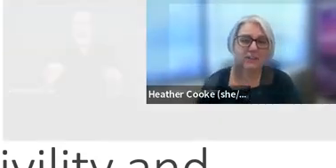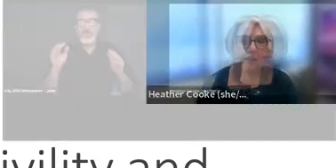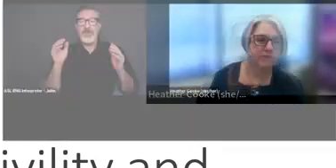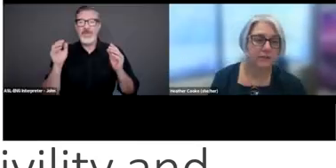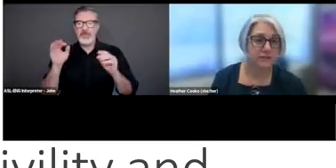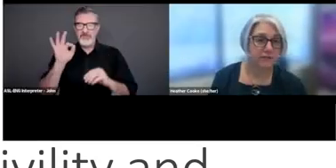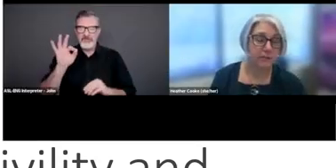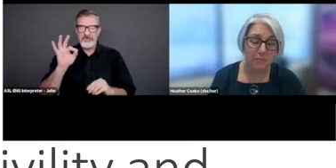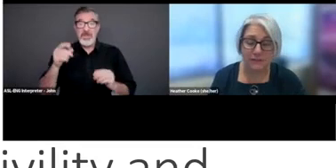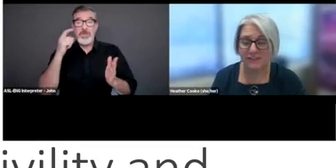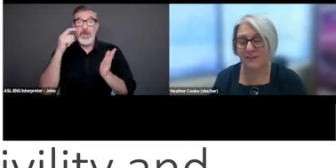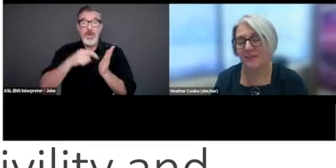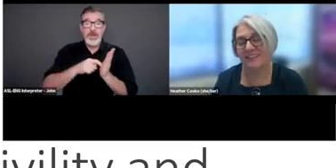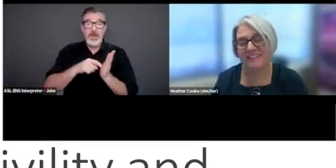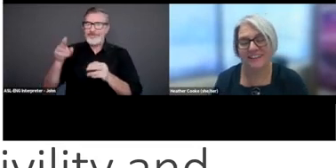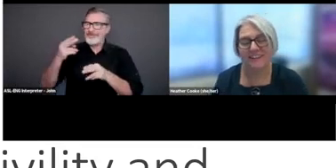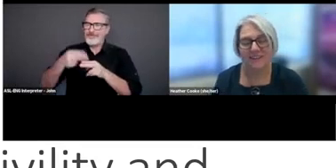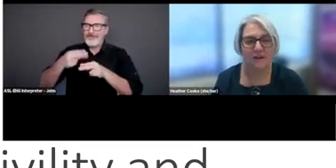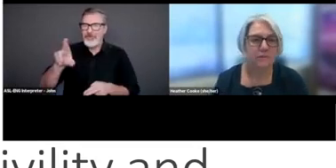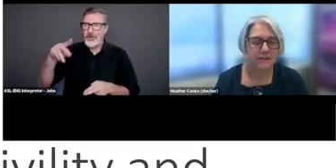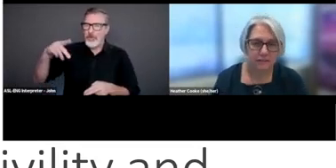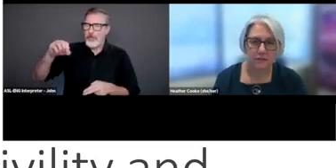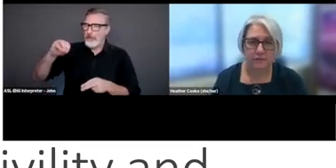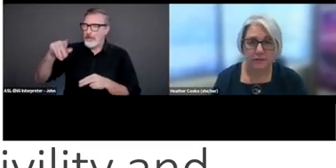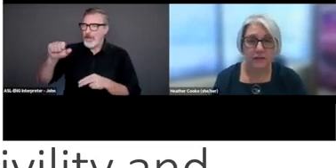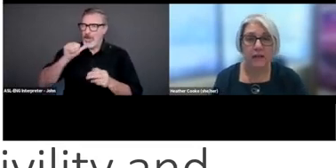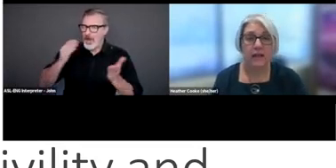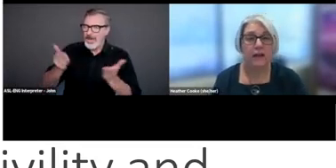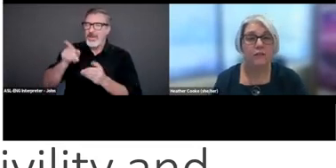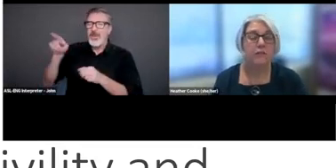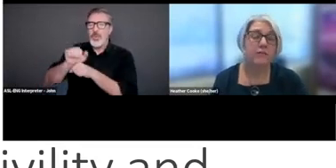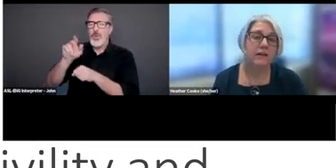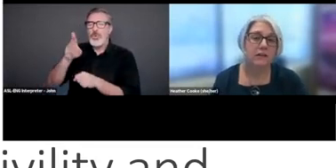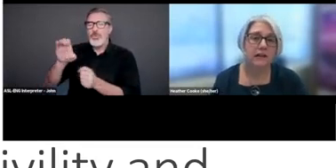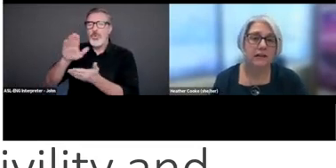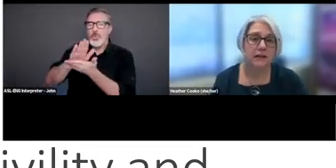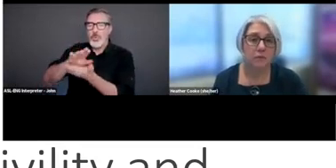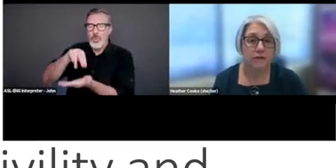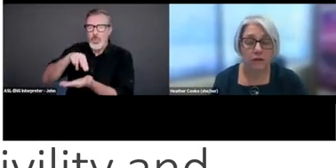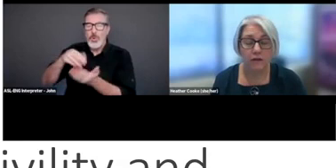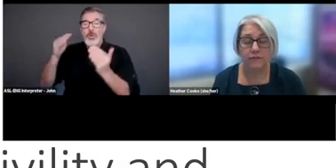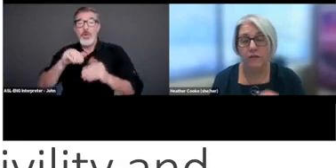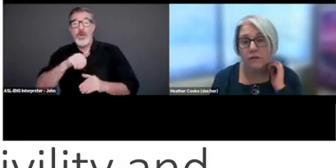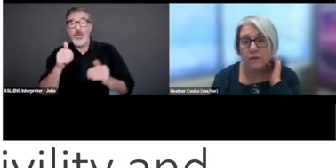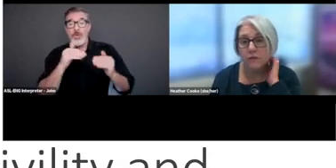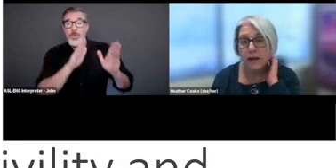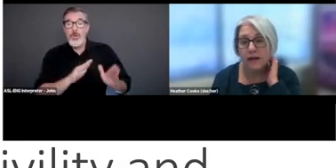project. So Dr. Jennifer Baumbusch who is with us today, the School of Nursing and also my colleague Rhonda Croft who